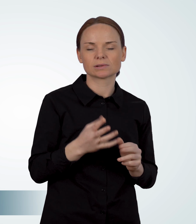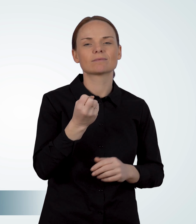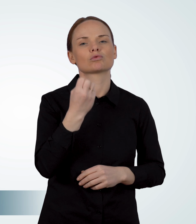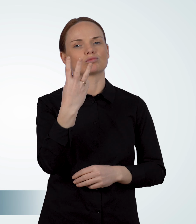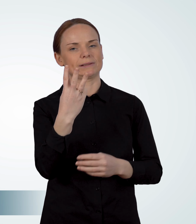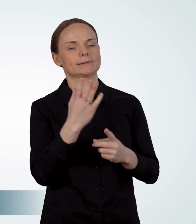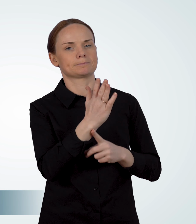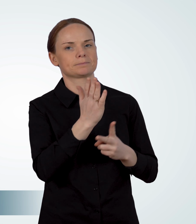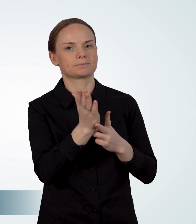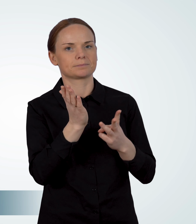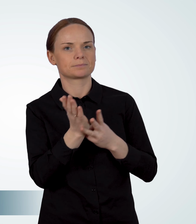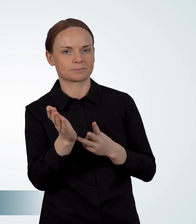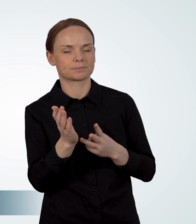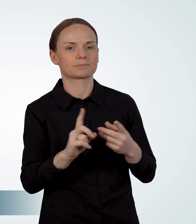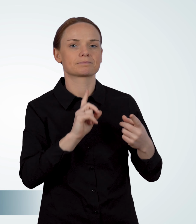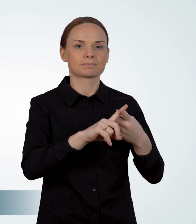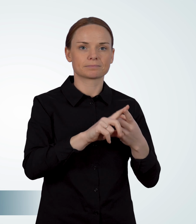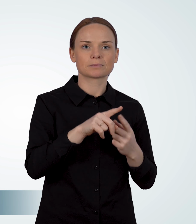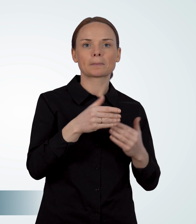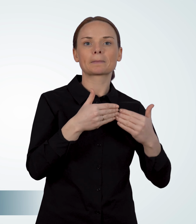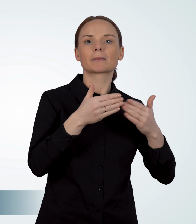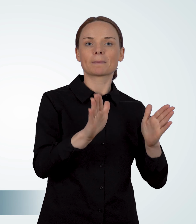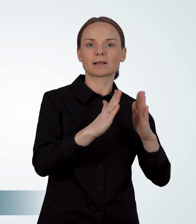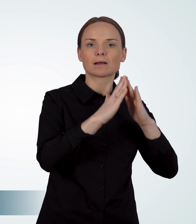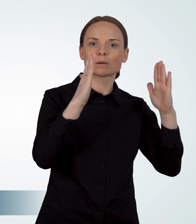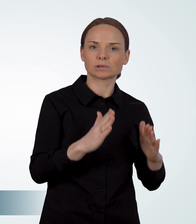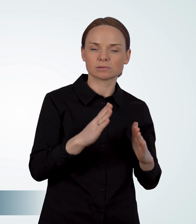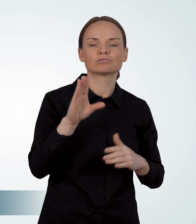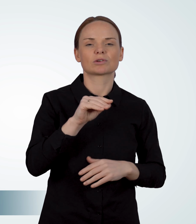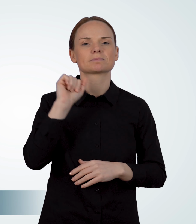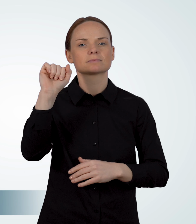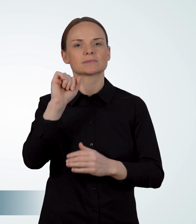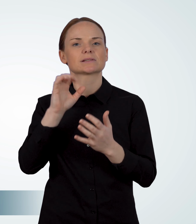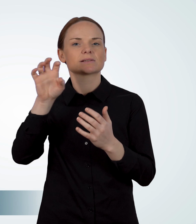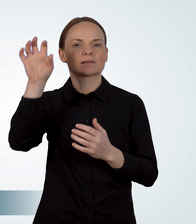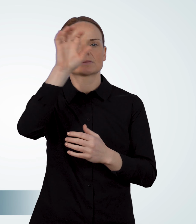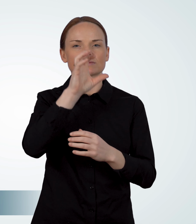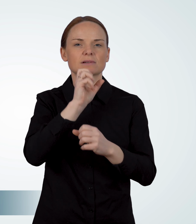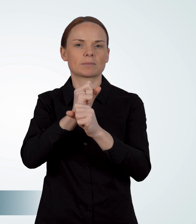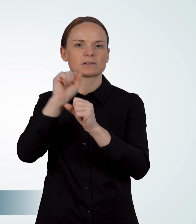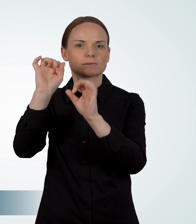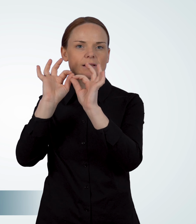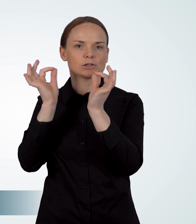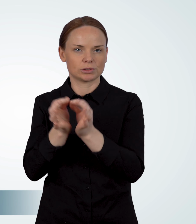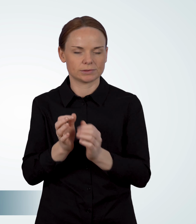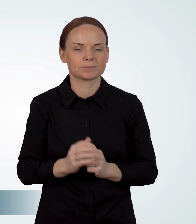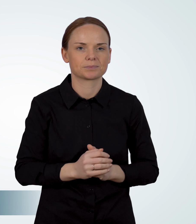The 3 main types are: • public housing delivered by state government agencies